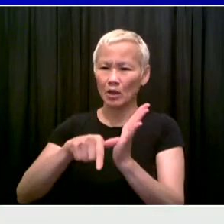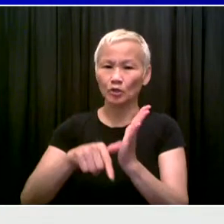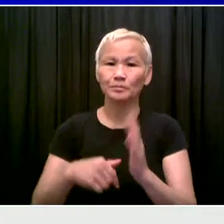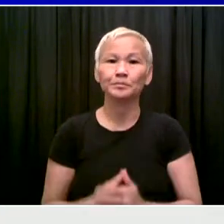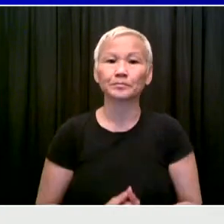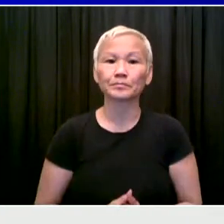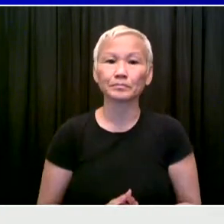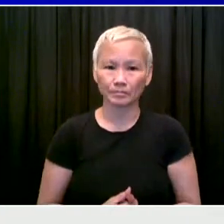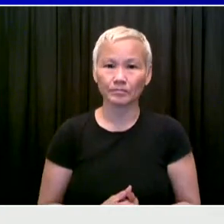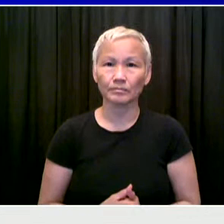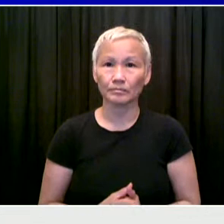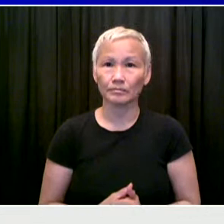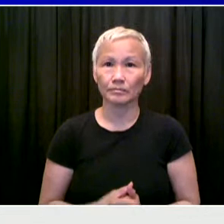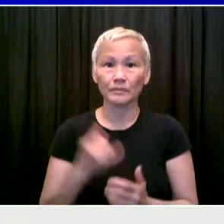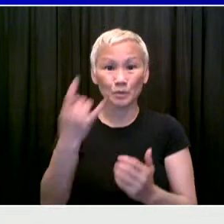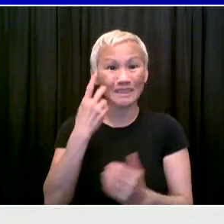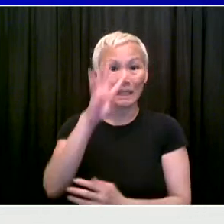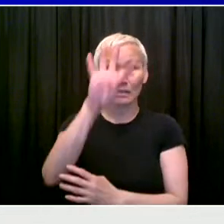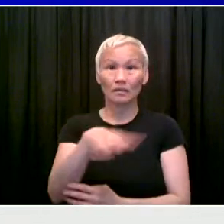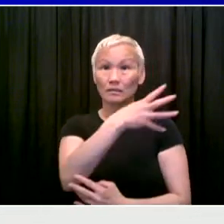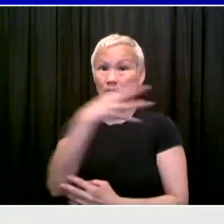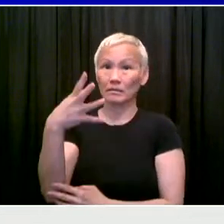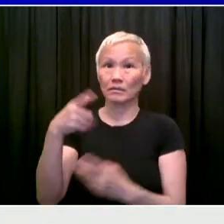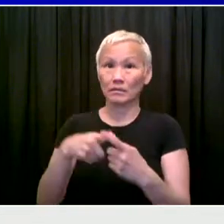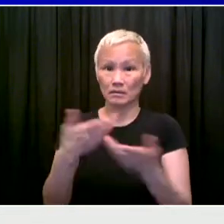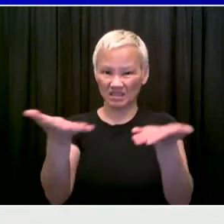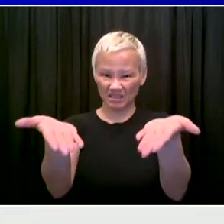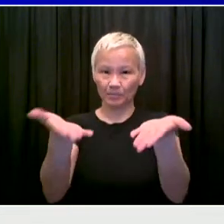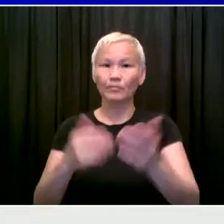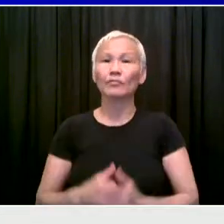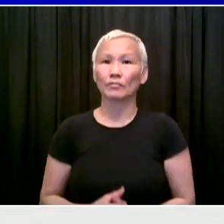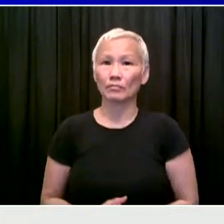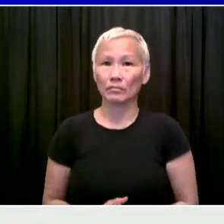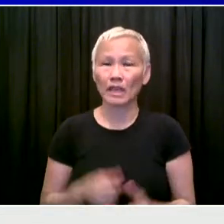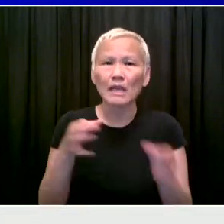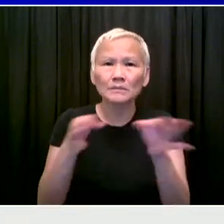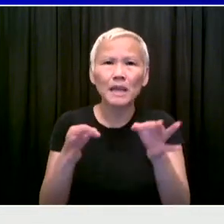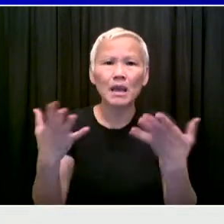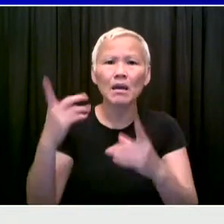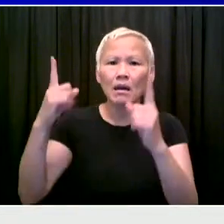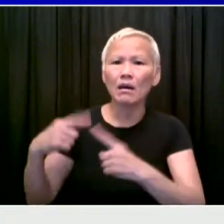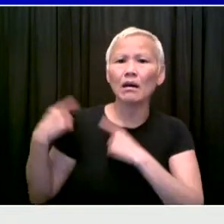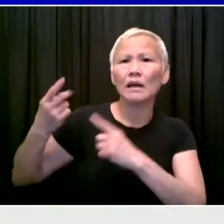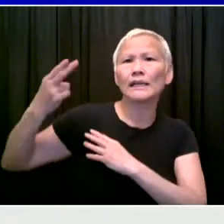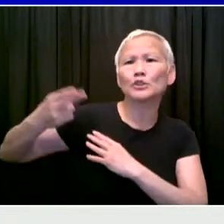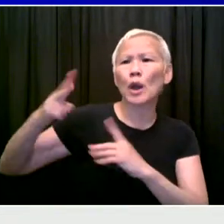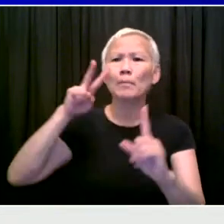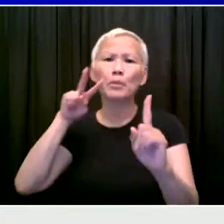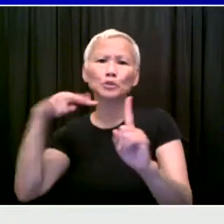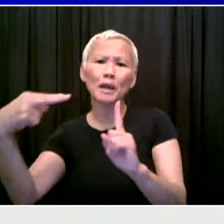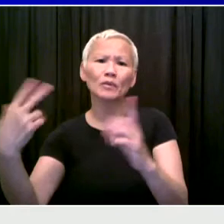WRONG THING. A LOT OF PROGRESS BUT A LOT MORE WE HAVE TO DO. WE WANT TO SHOW YOU SOME